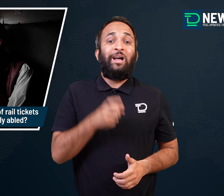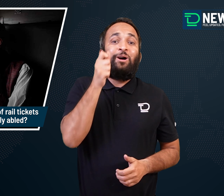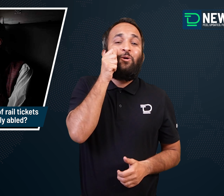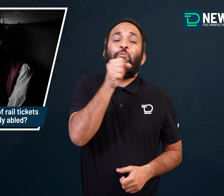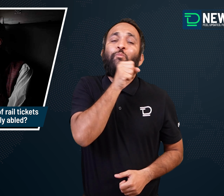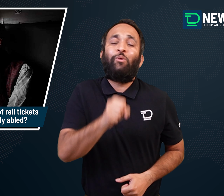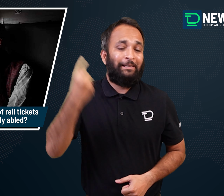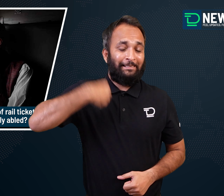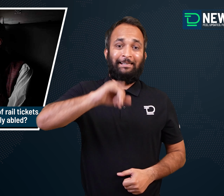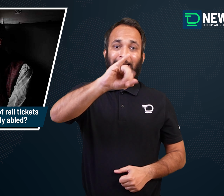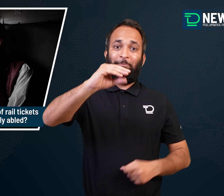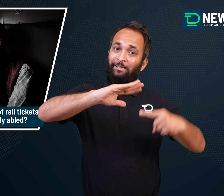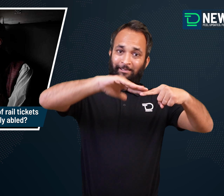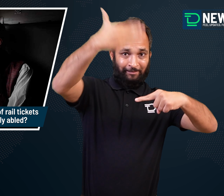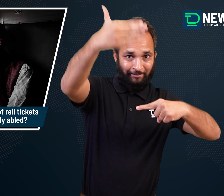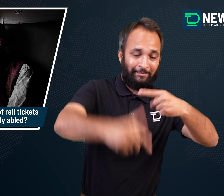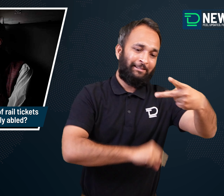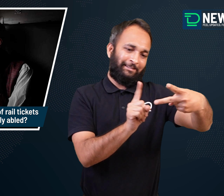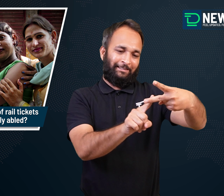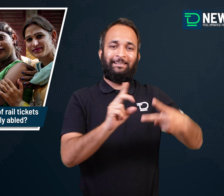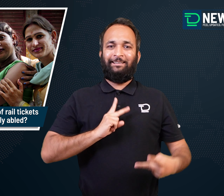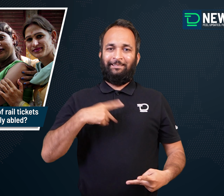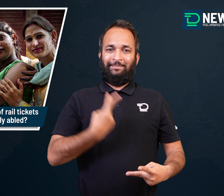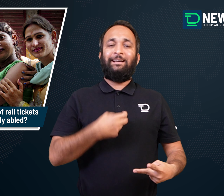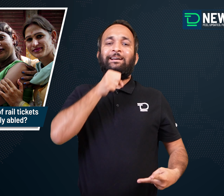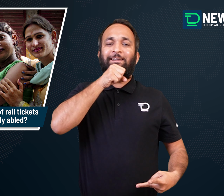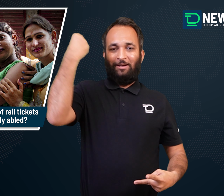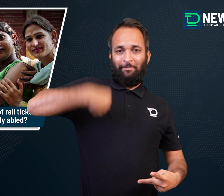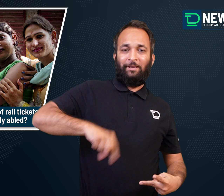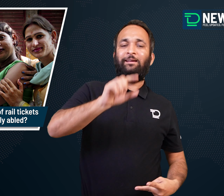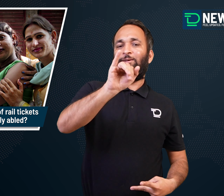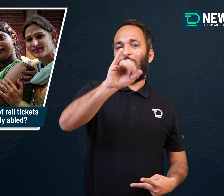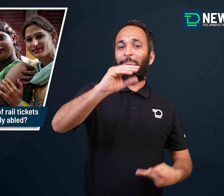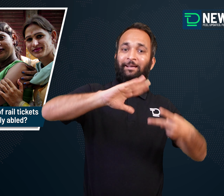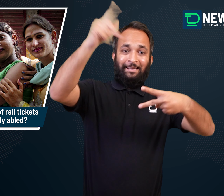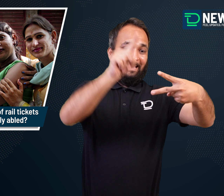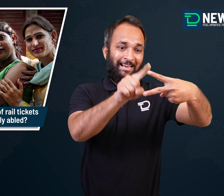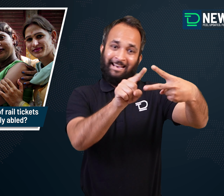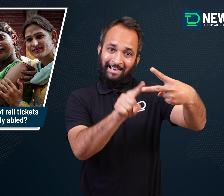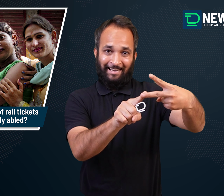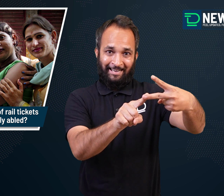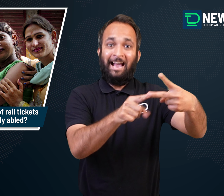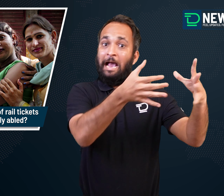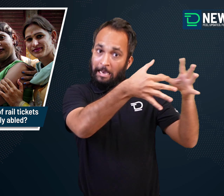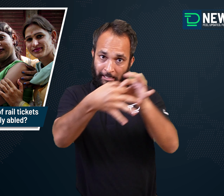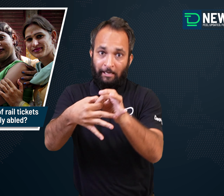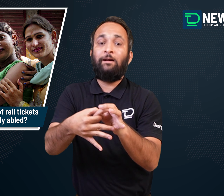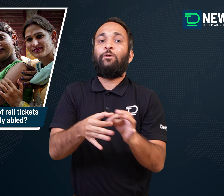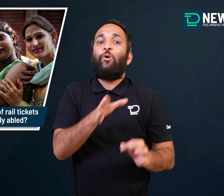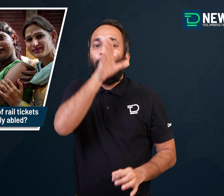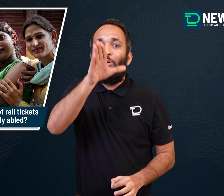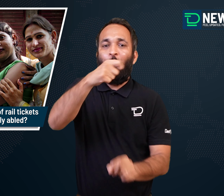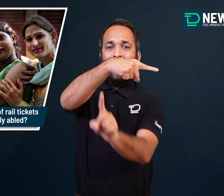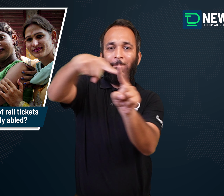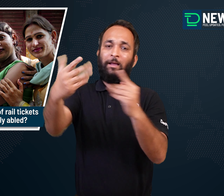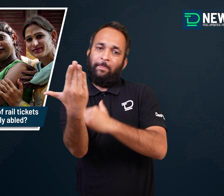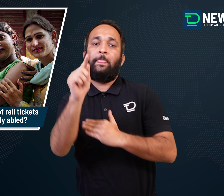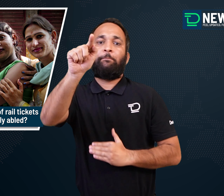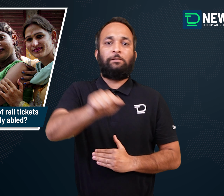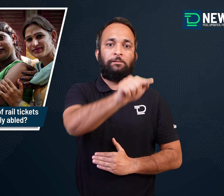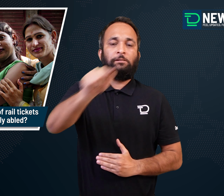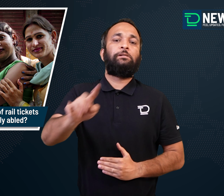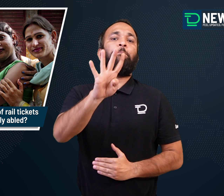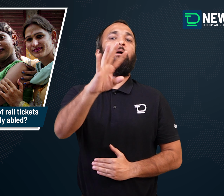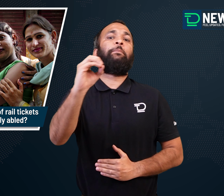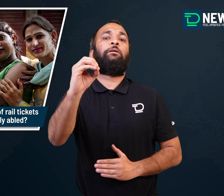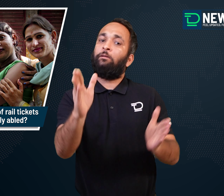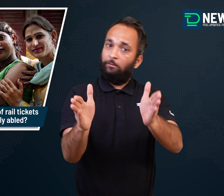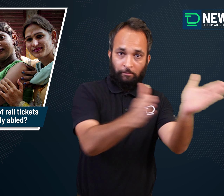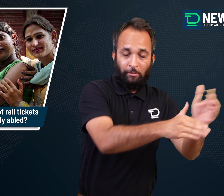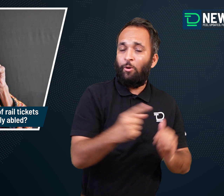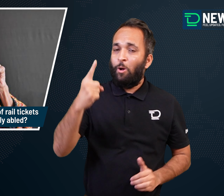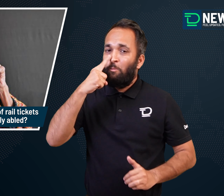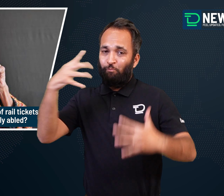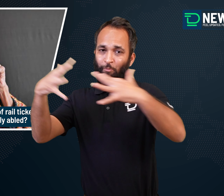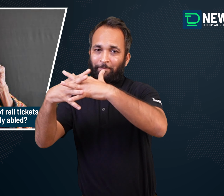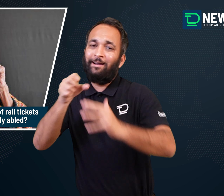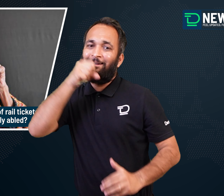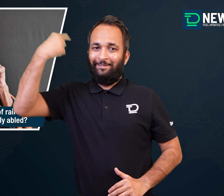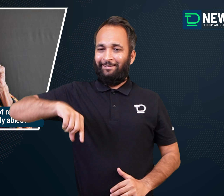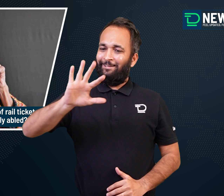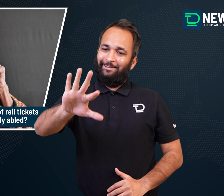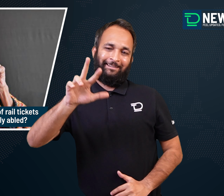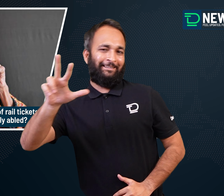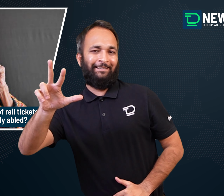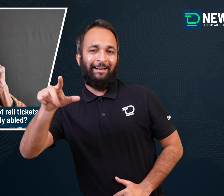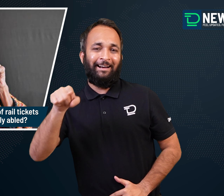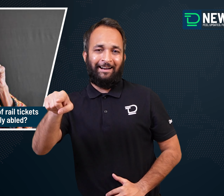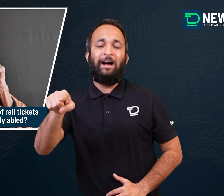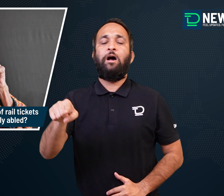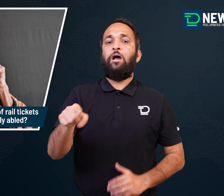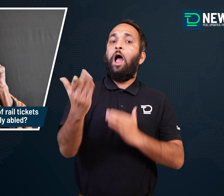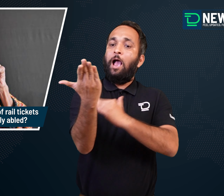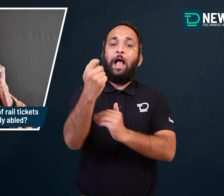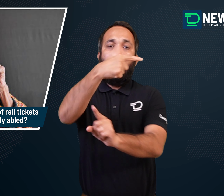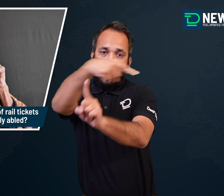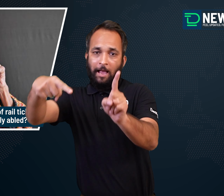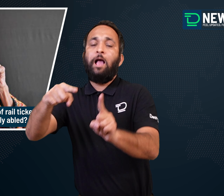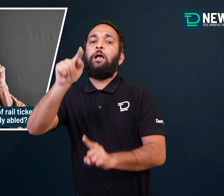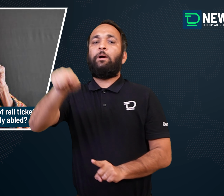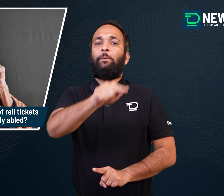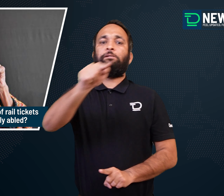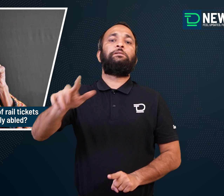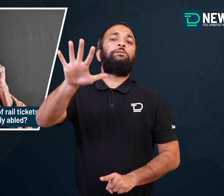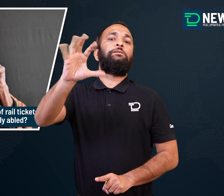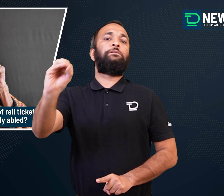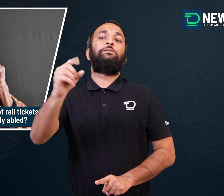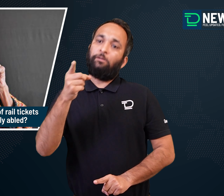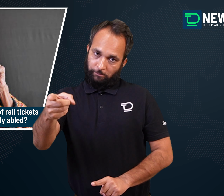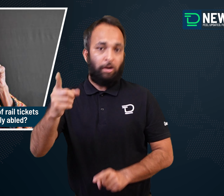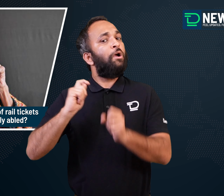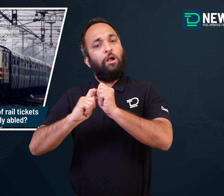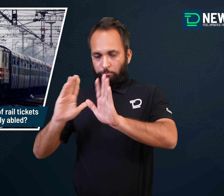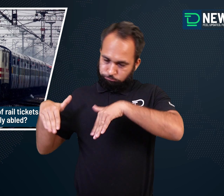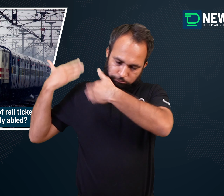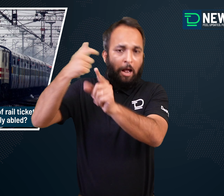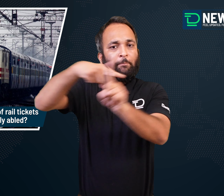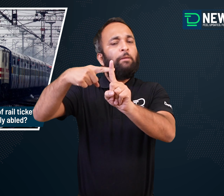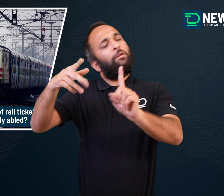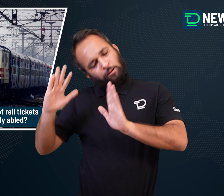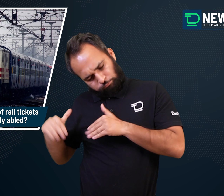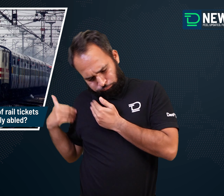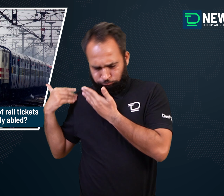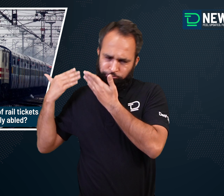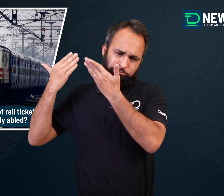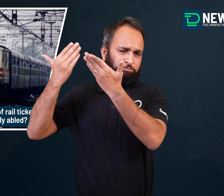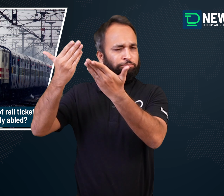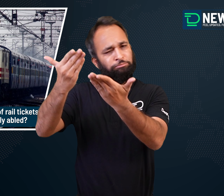And before the Corona lockdown, the railways had given 50 percent concessions to women and 40 percent to men and transgenders.